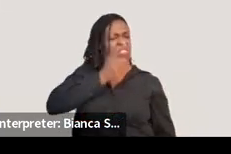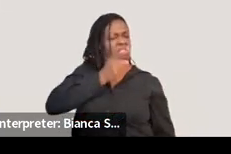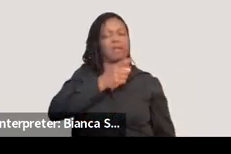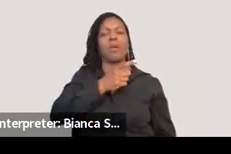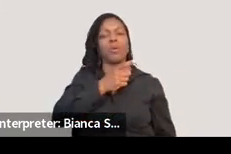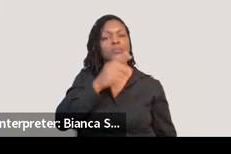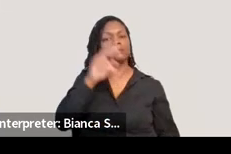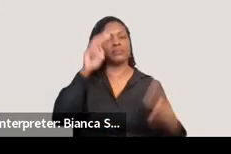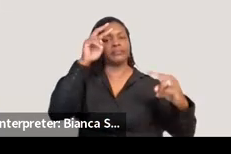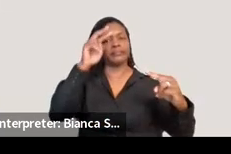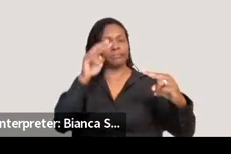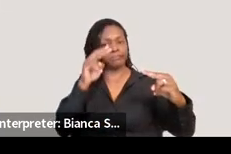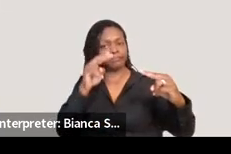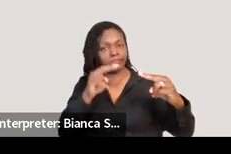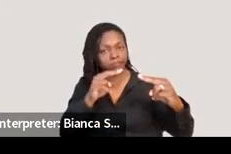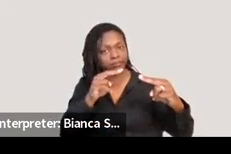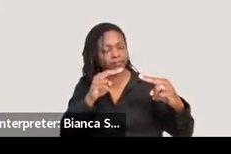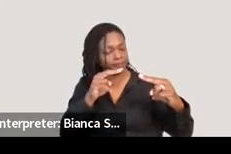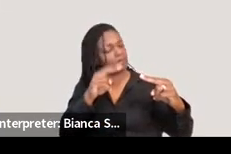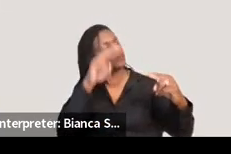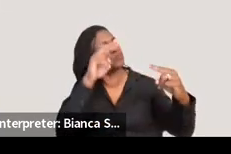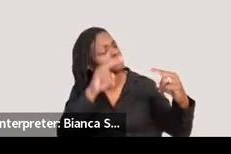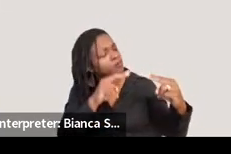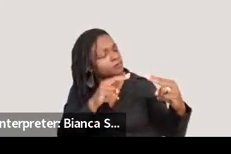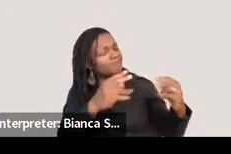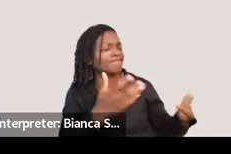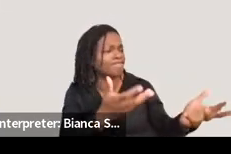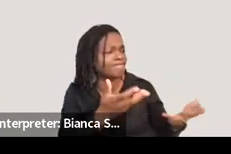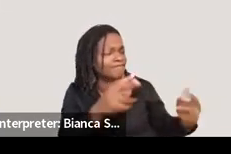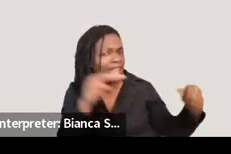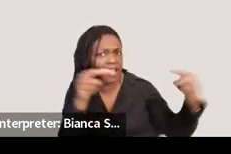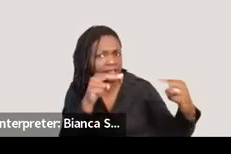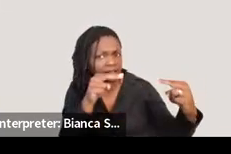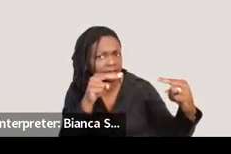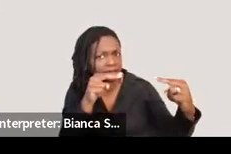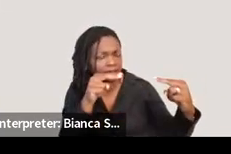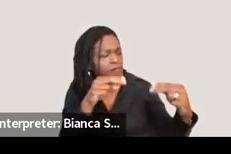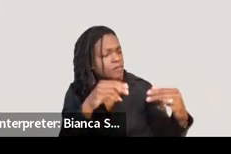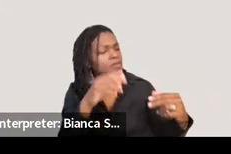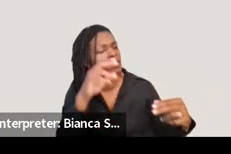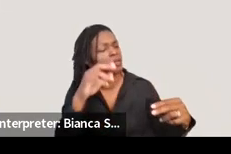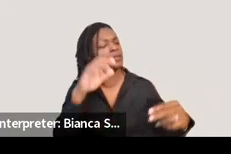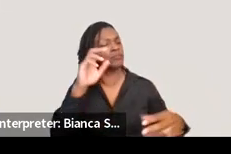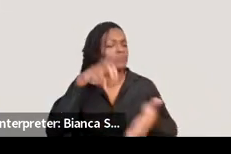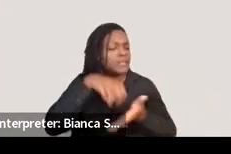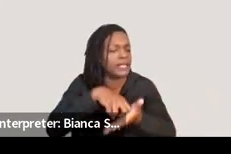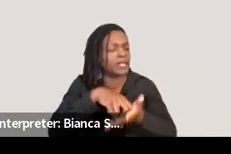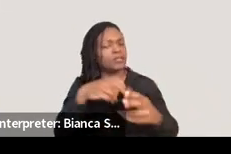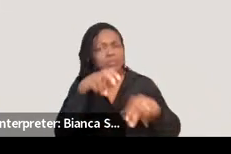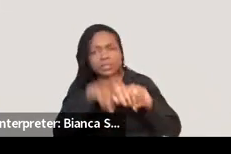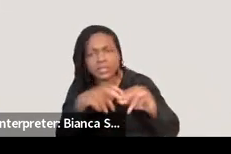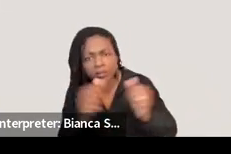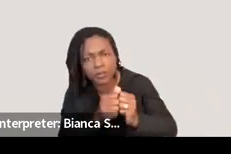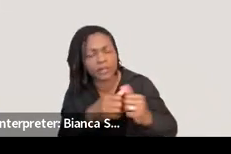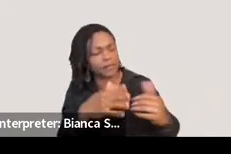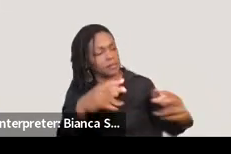That goes for anyone that works for children. See it's teachable moments. So let's say maybe you're having to put.